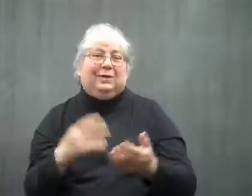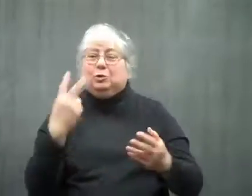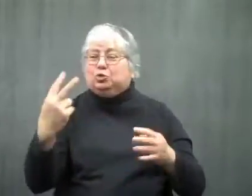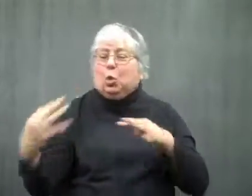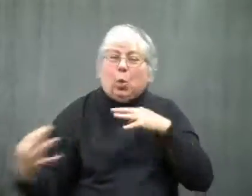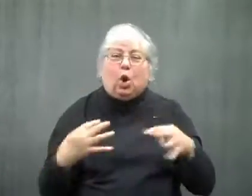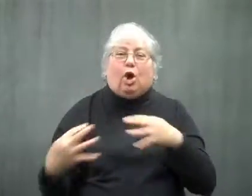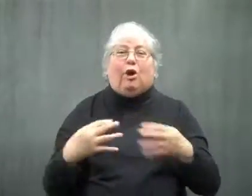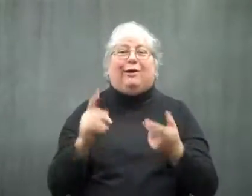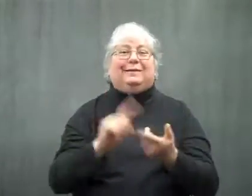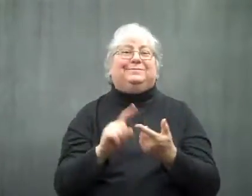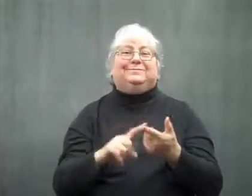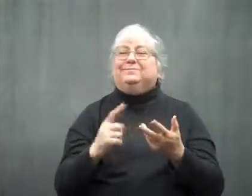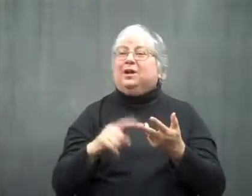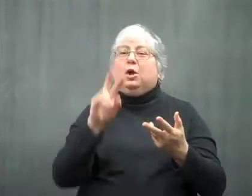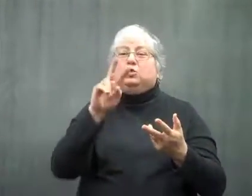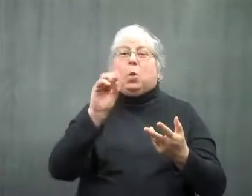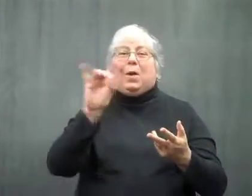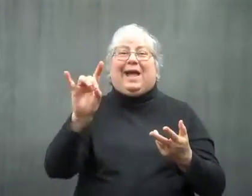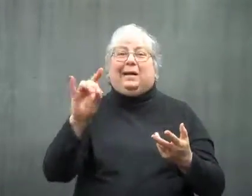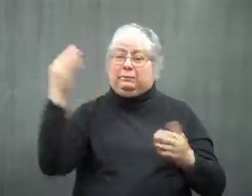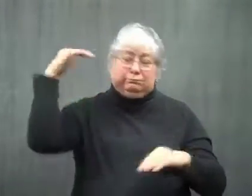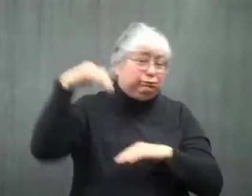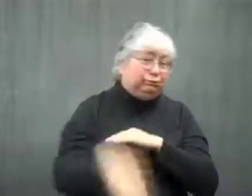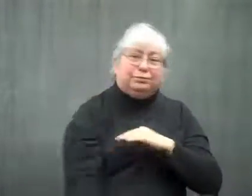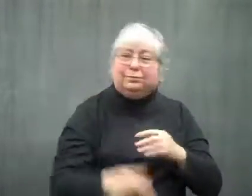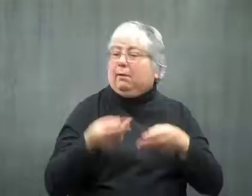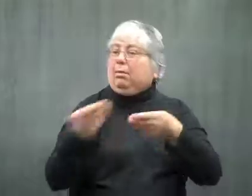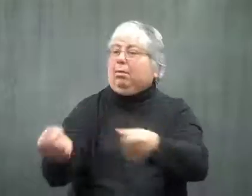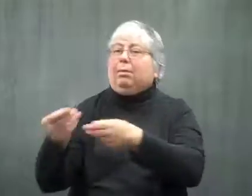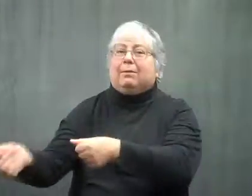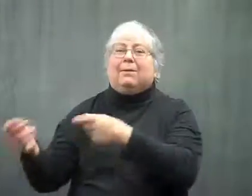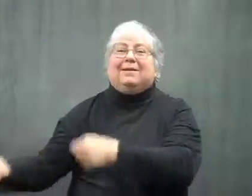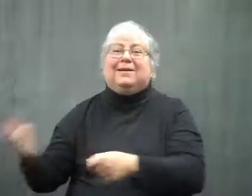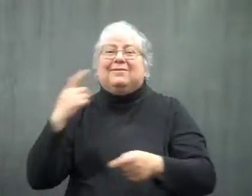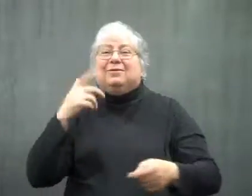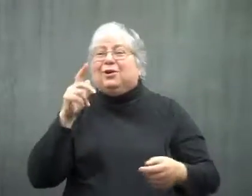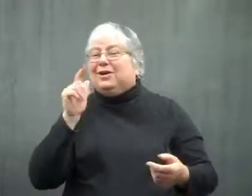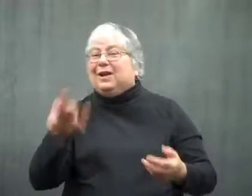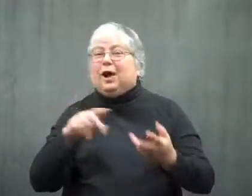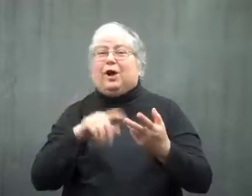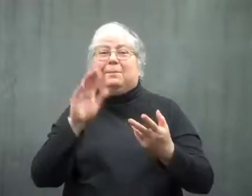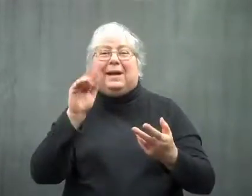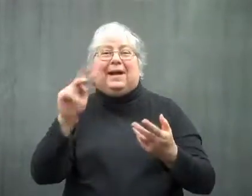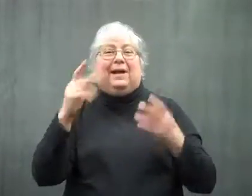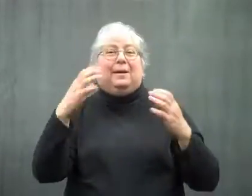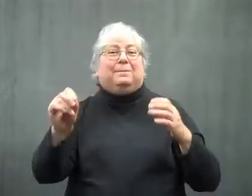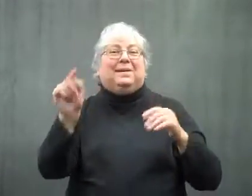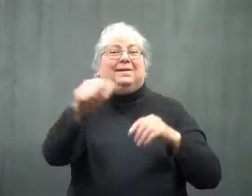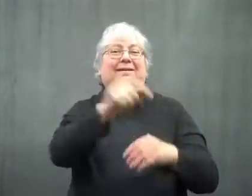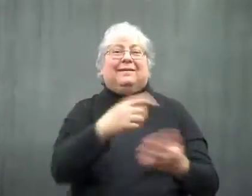Two wars, the economic slump and bailouts of 2008,